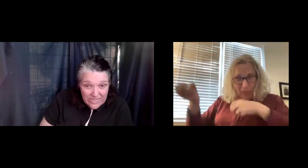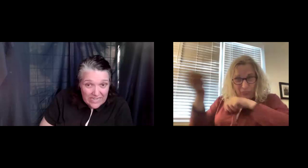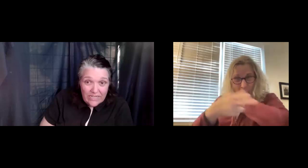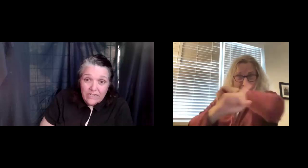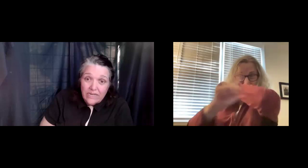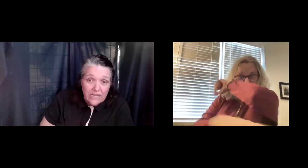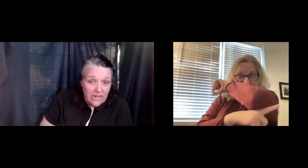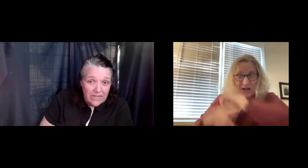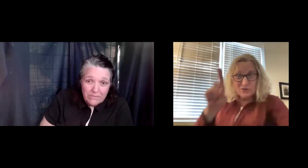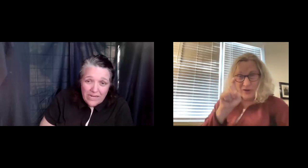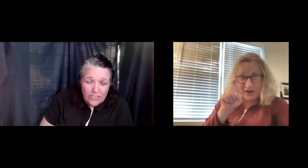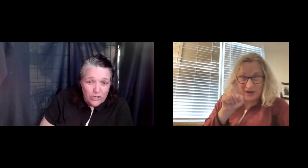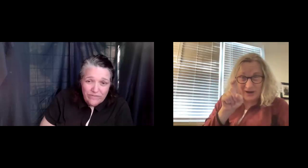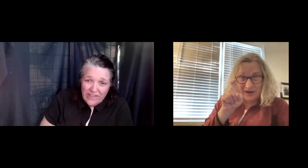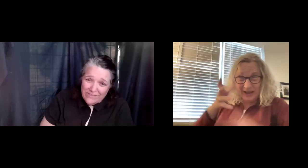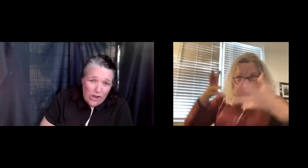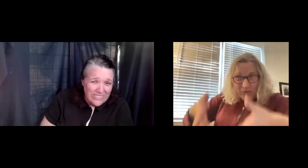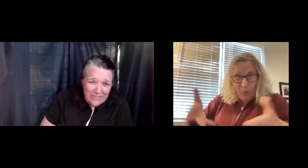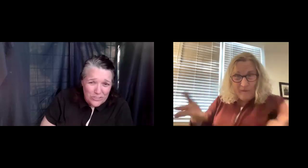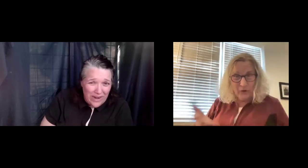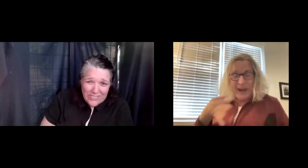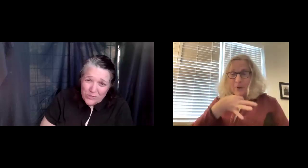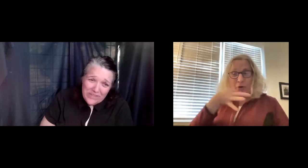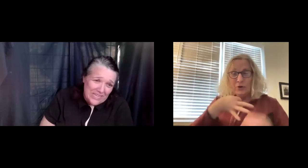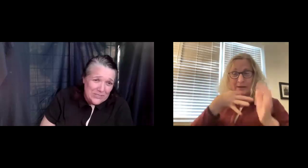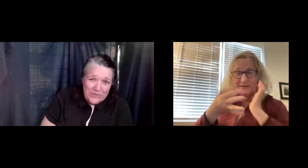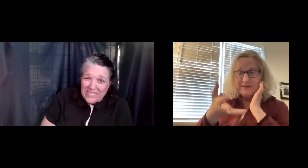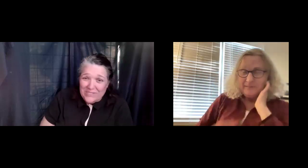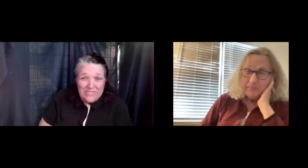study. I'm not sure if they toss it in the trash or what they do with us